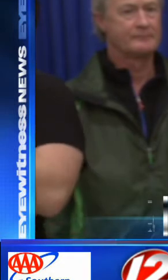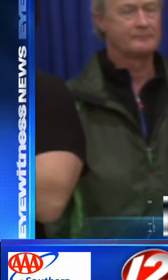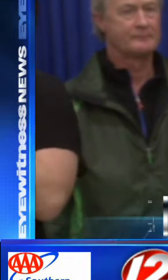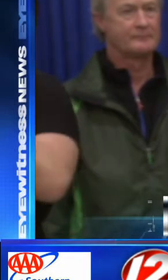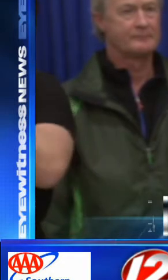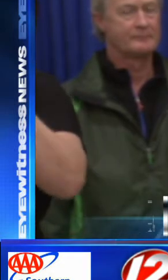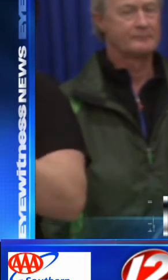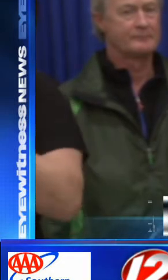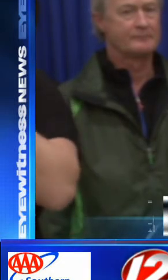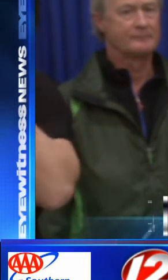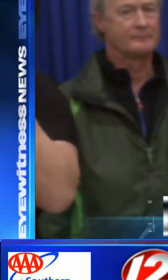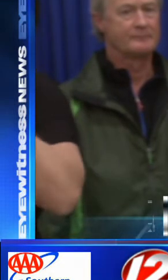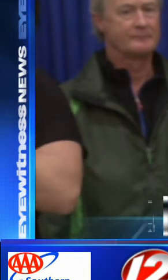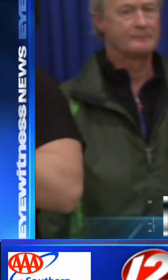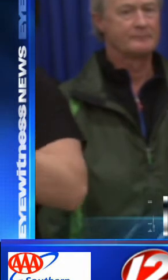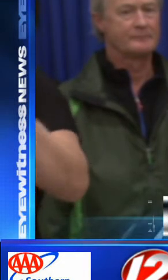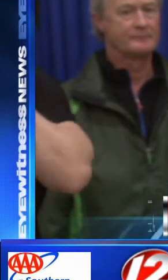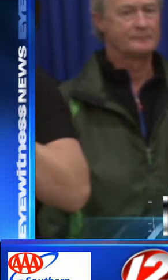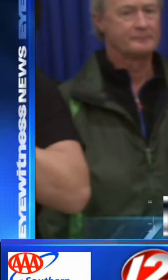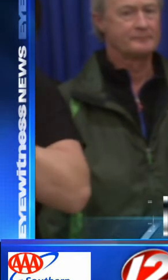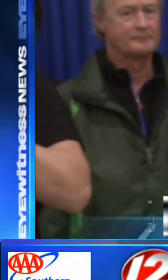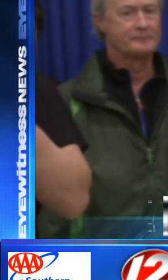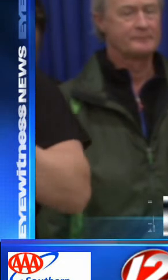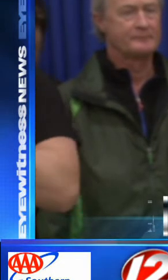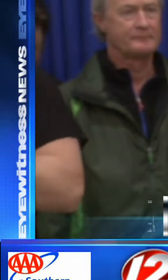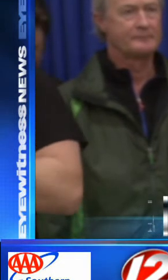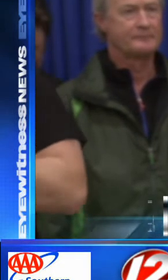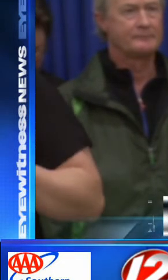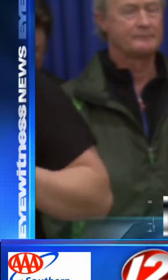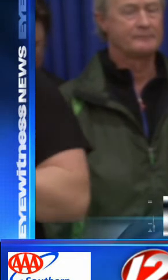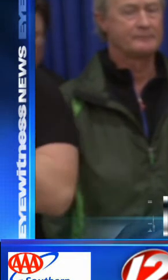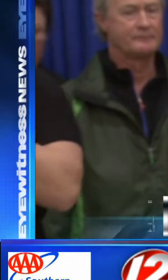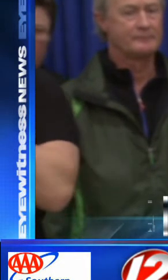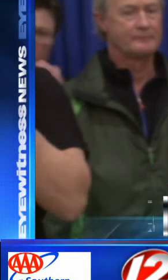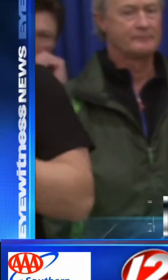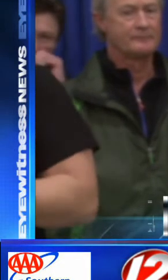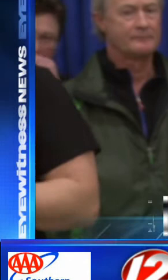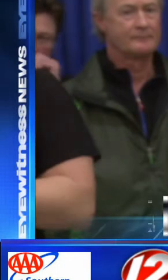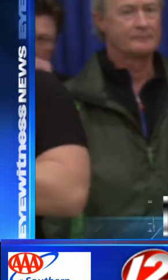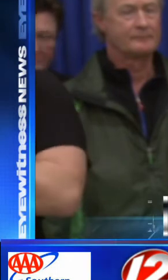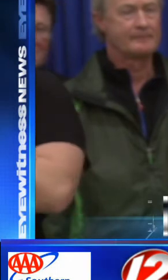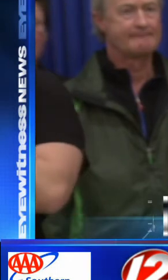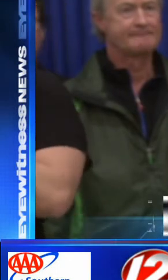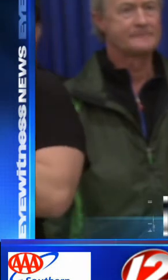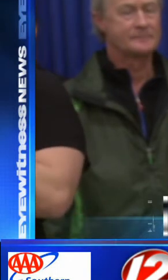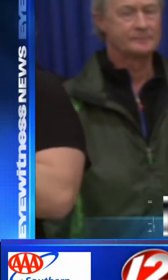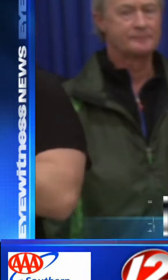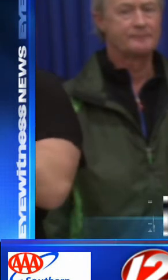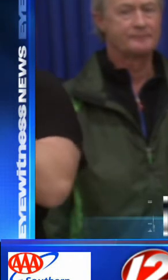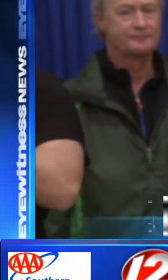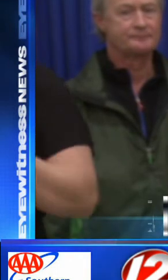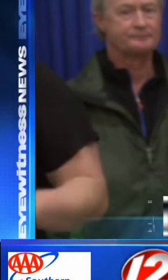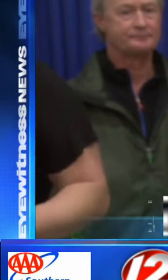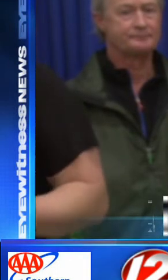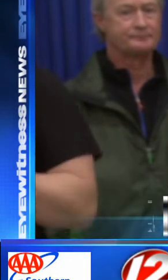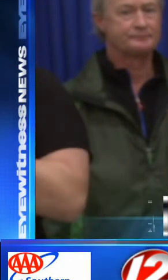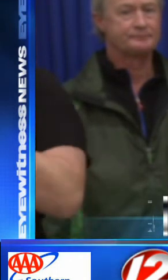BE BACK IN SERVICE ONCE WE CLEAN UP THOSE SYSTEMS. WE HAVE HUNDREDS OF PERSONNEL ON